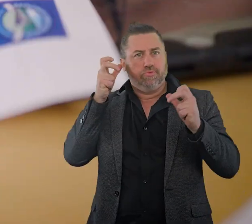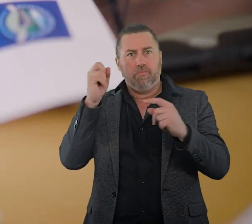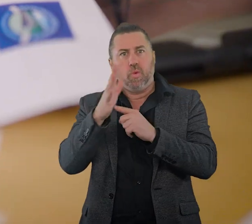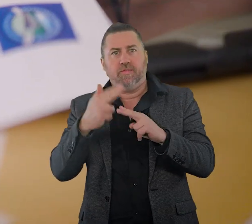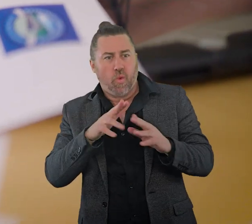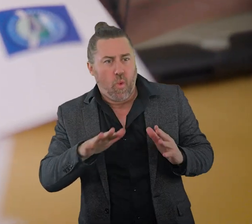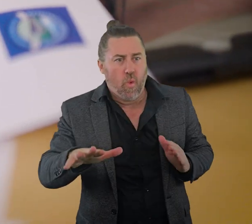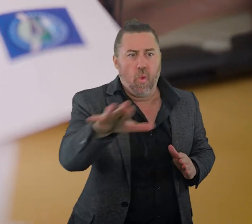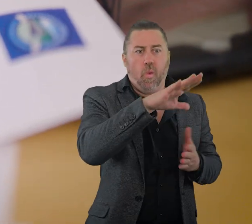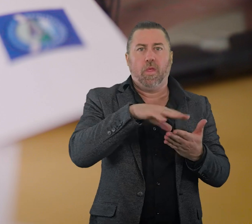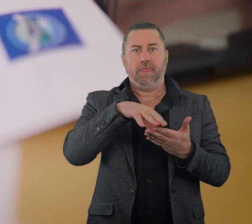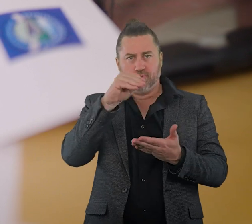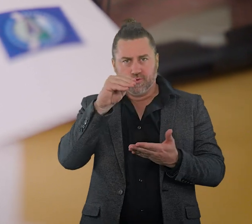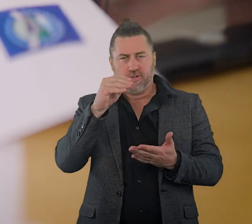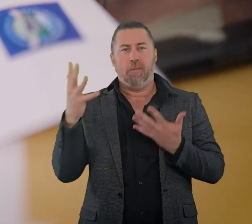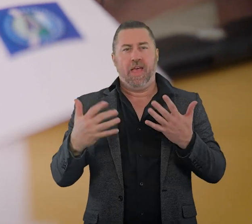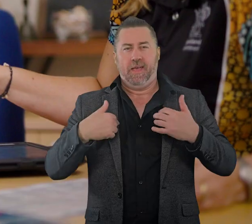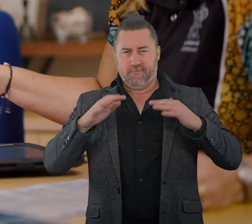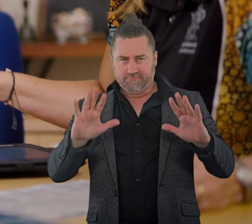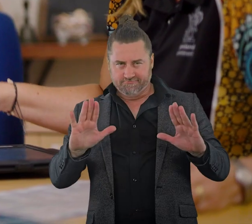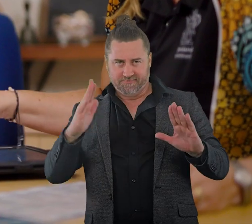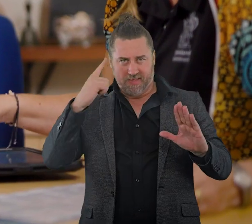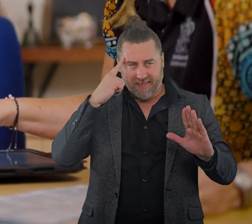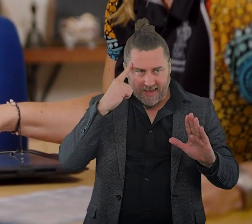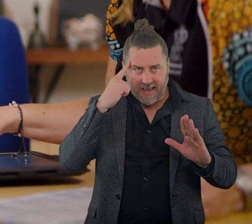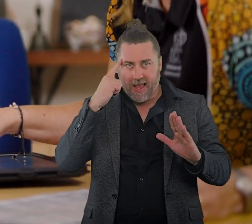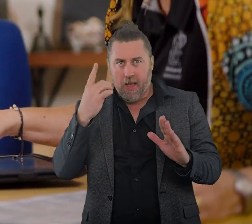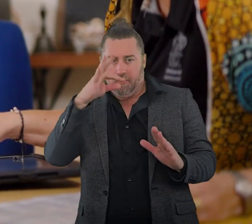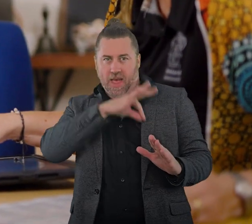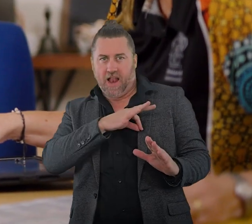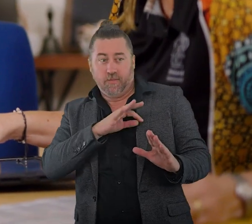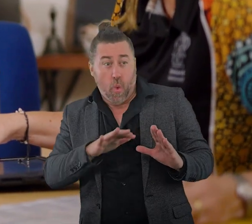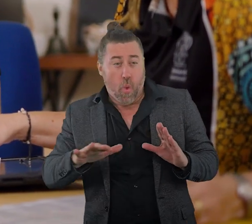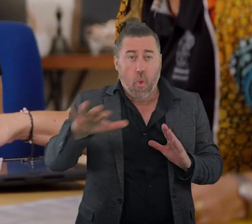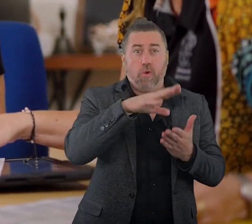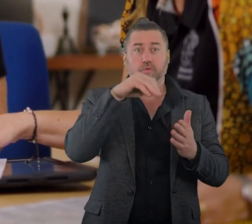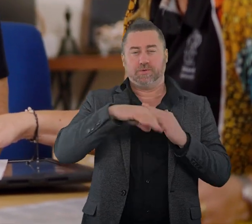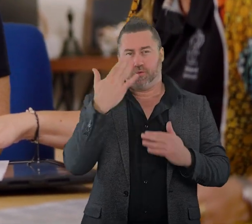for all students, so let's look at how we can make that happen in our school".